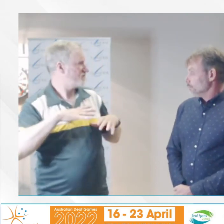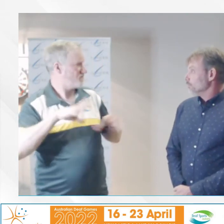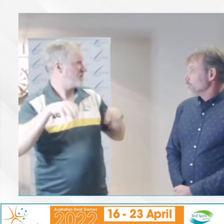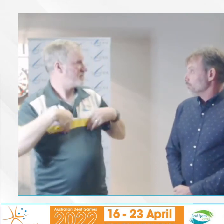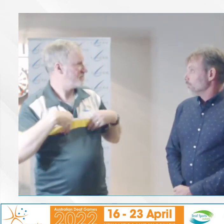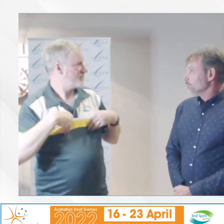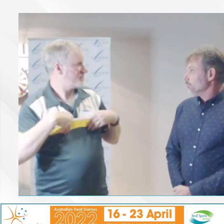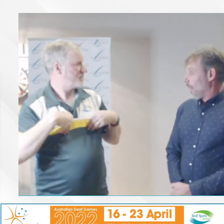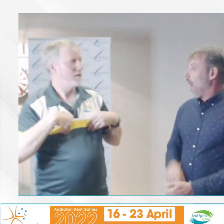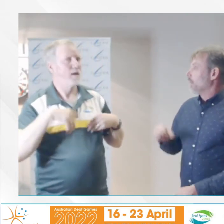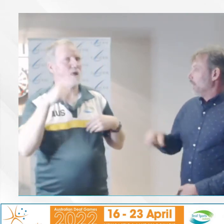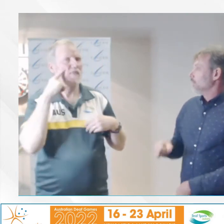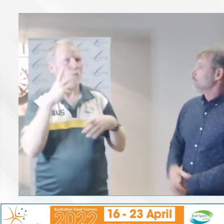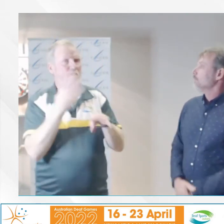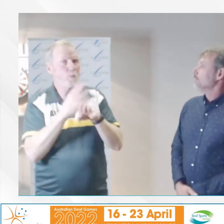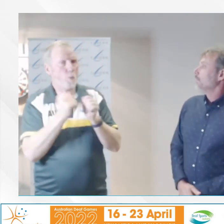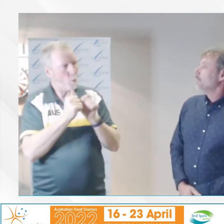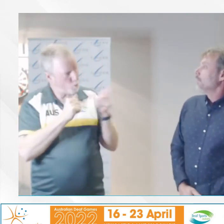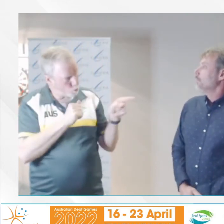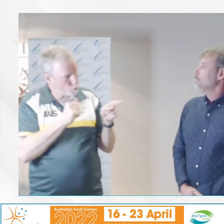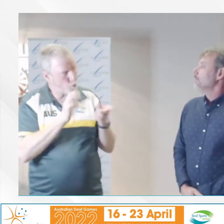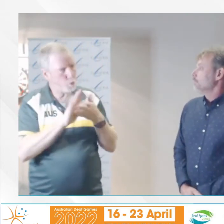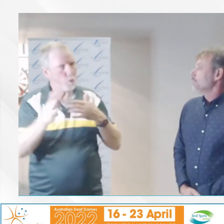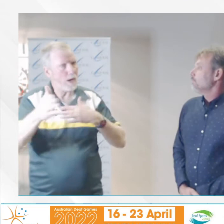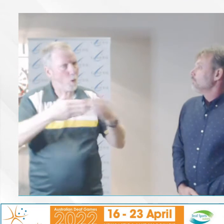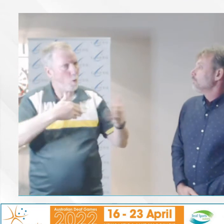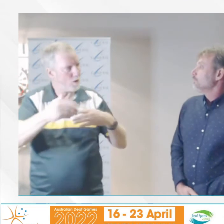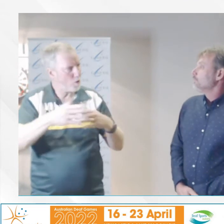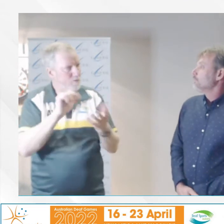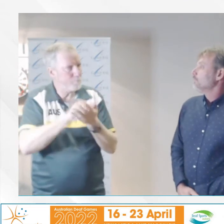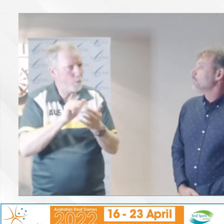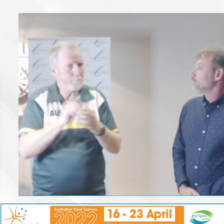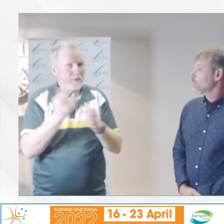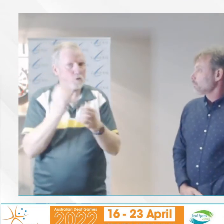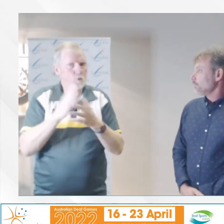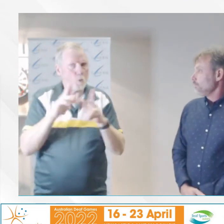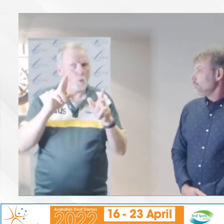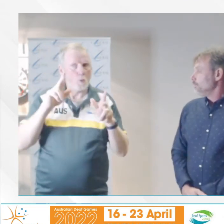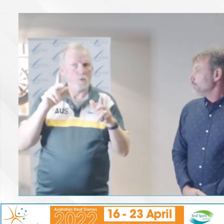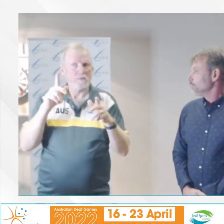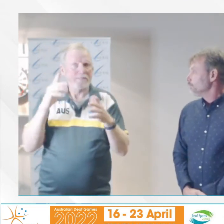you know under 10 is okay it means we just need to work with you to organize